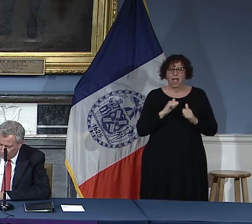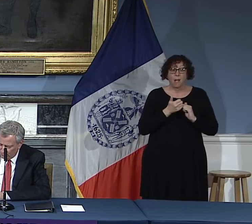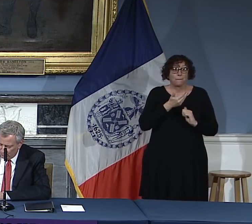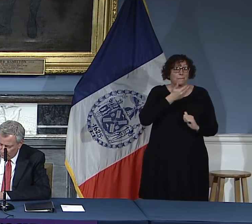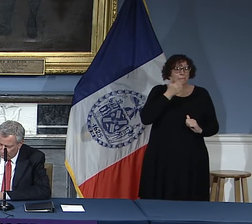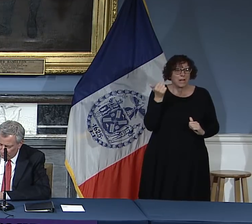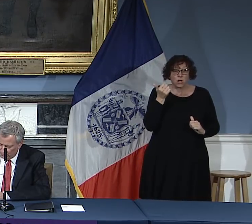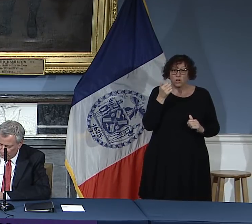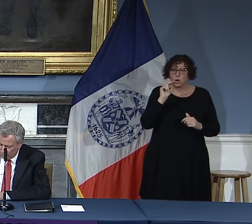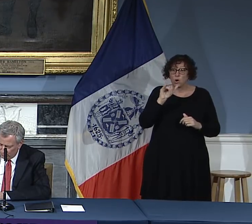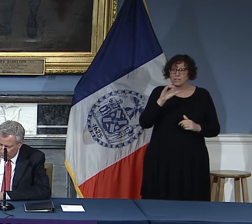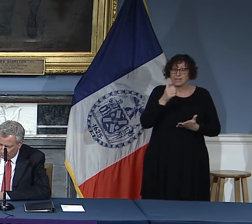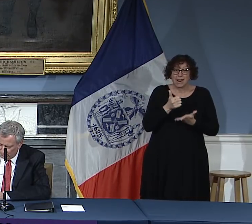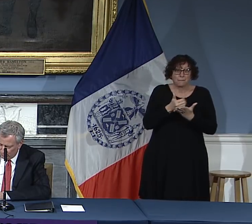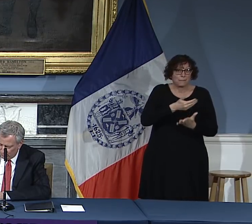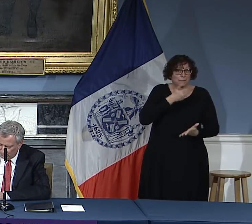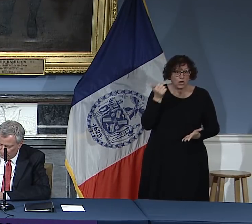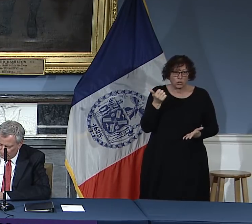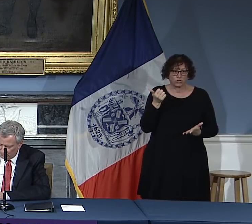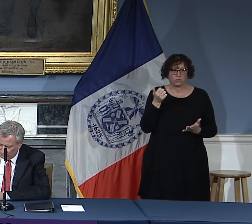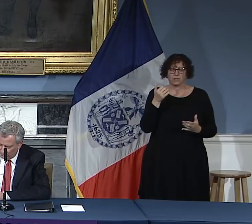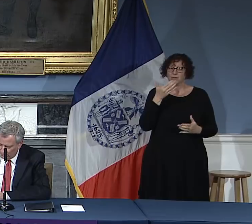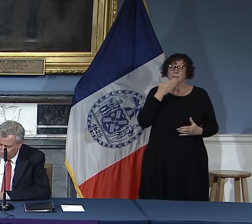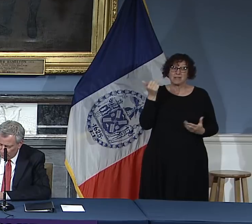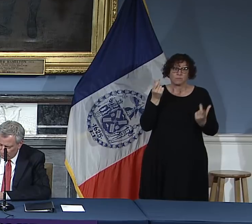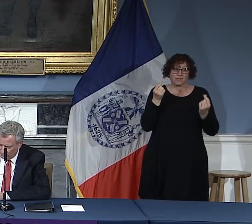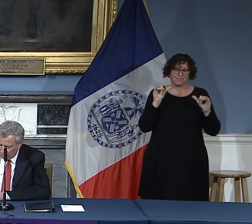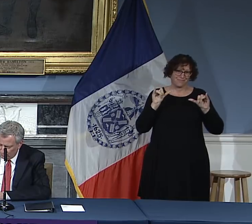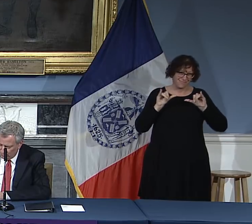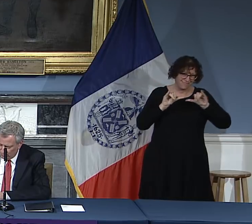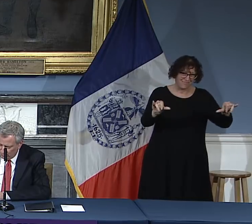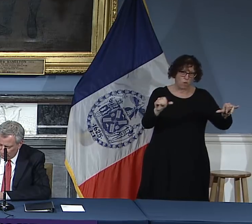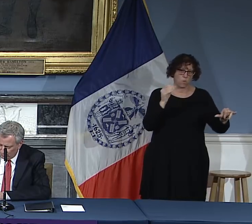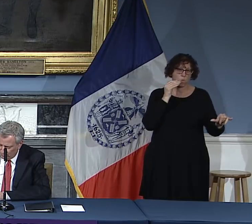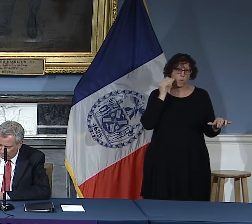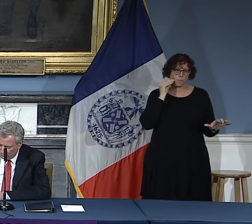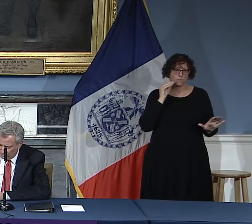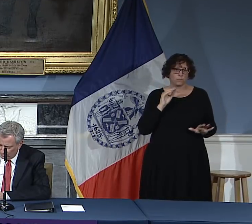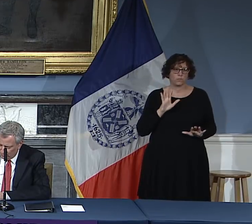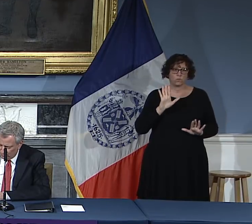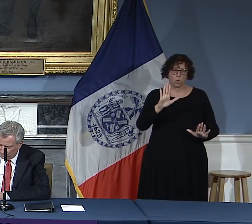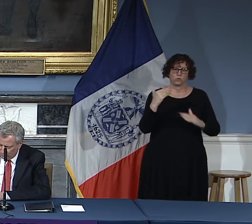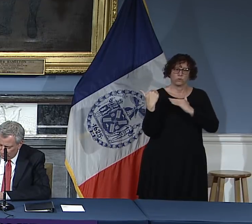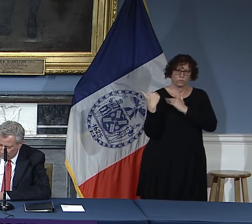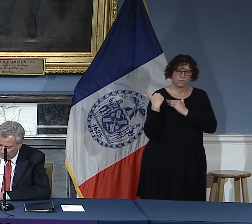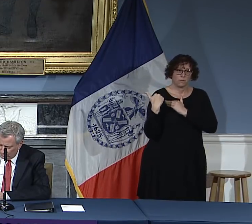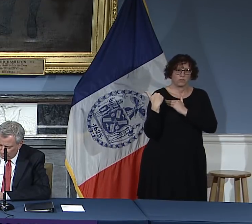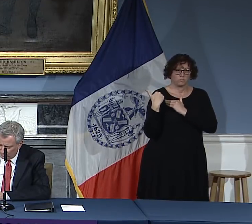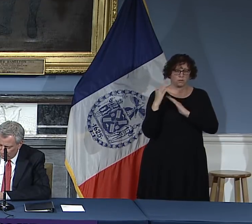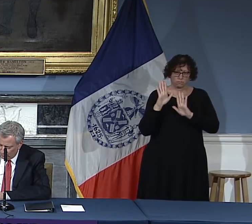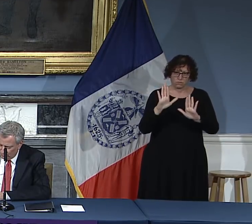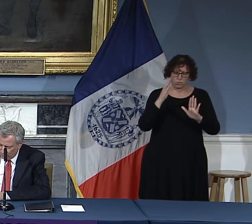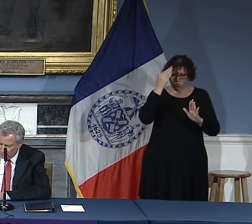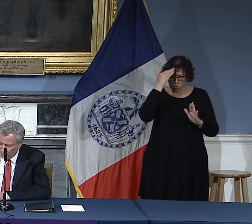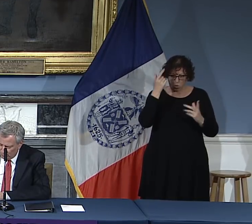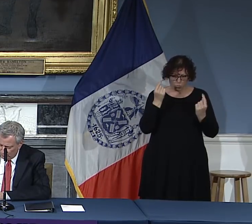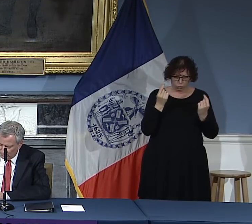HTISER SIOLYUS AND IF WE ALL AKTEH TAT COVENANT